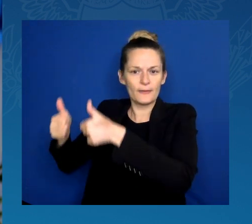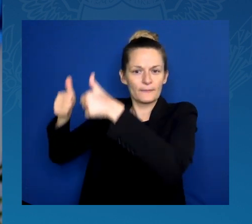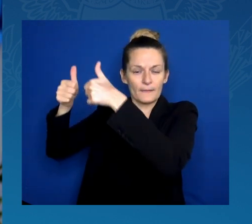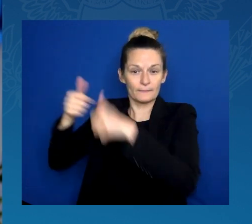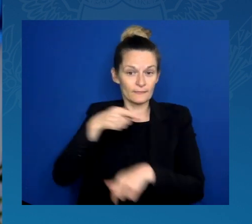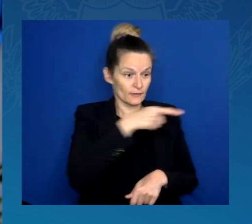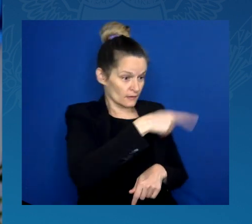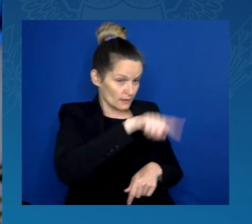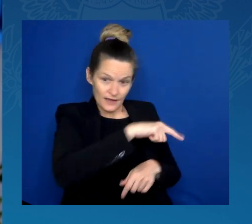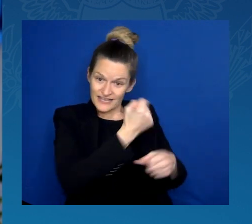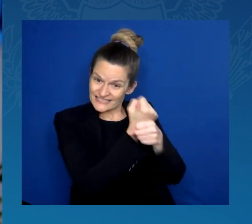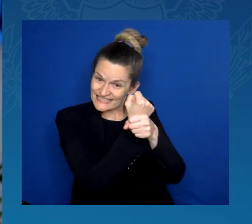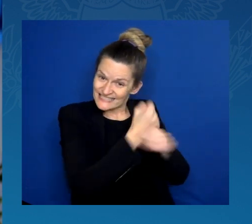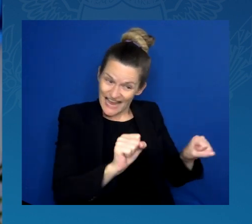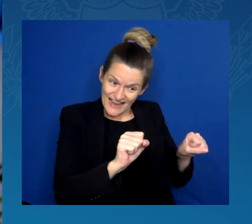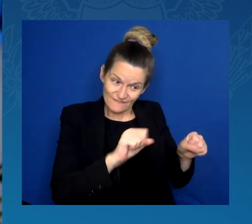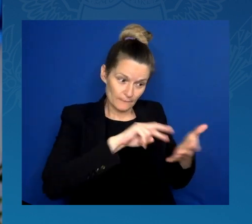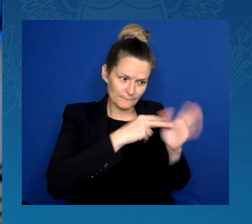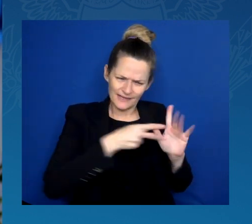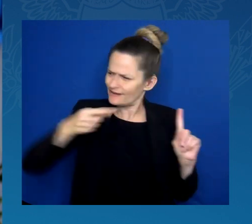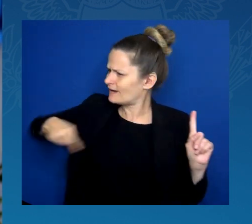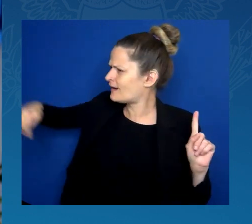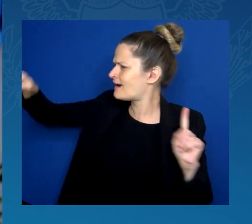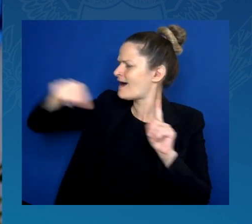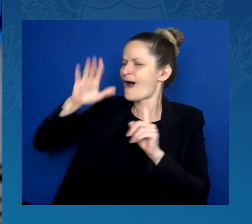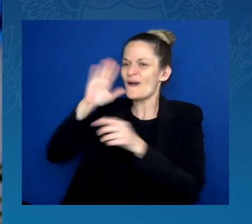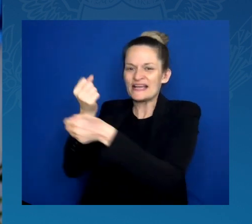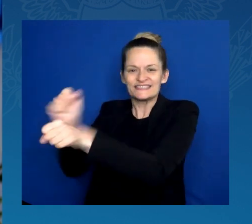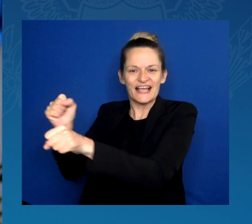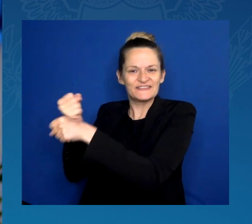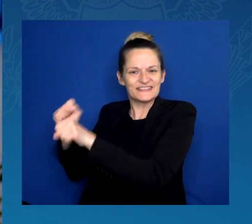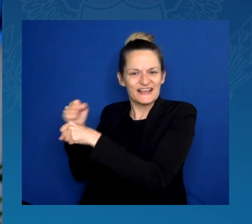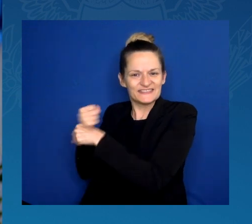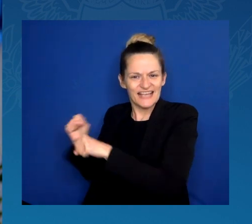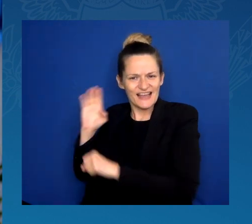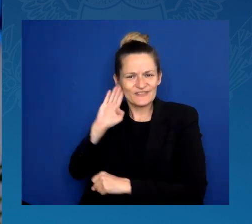and when unions are strong, America is strong.